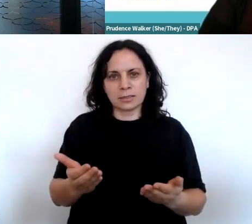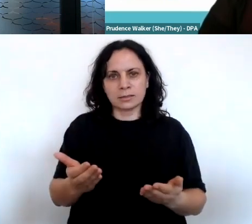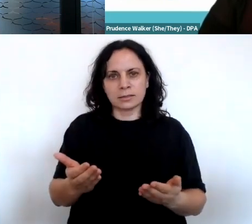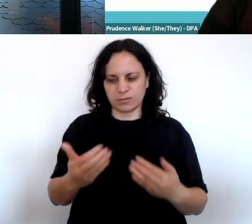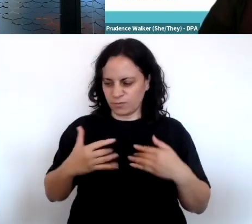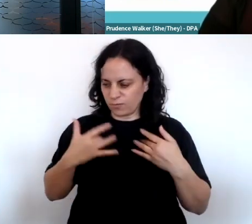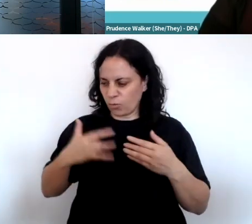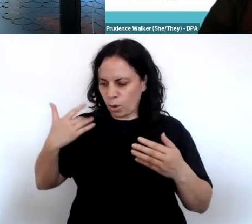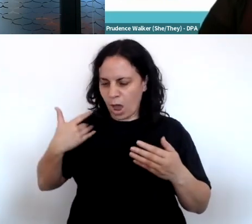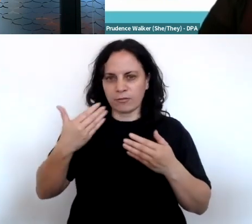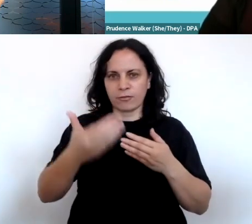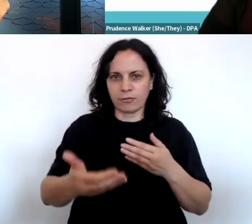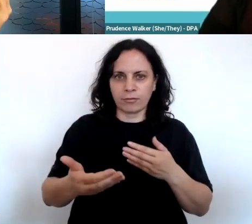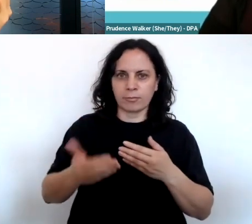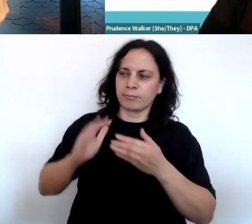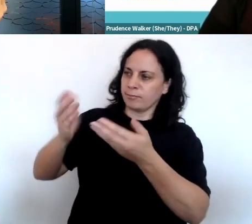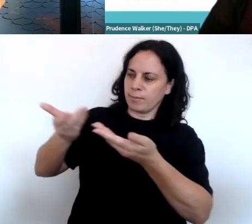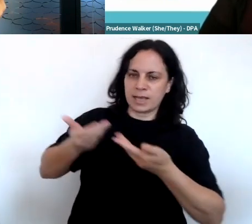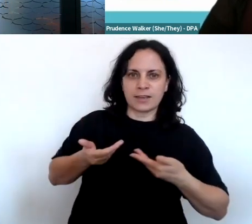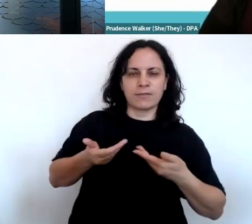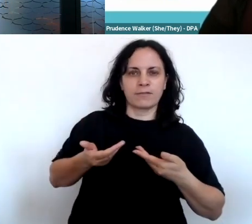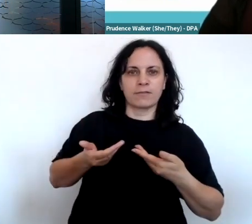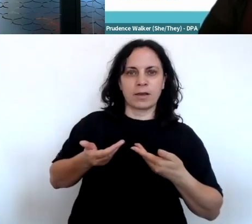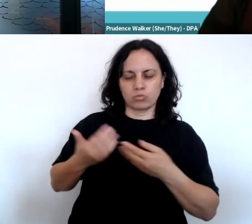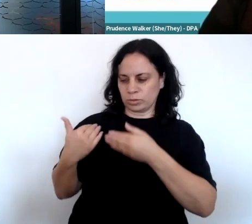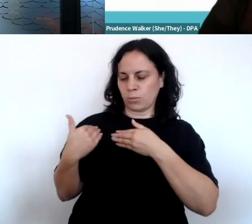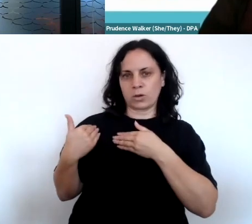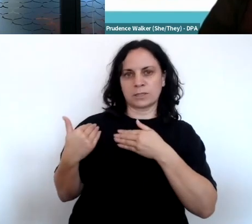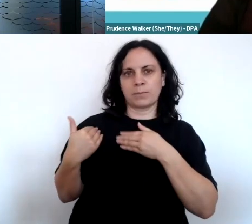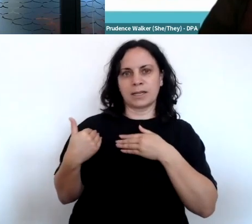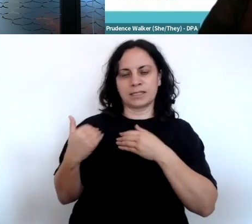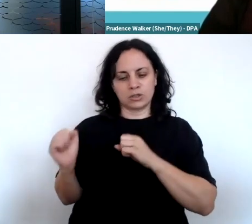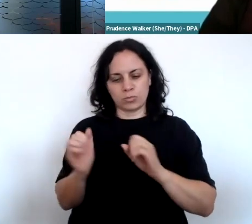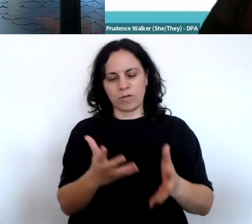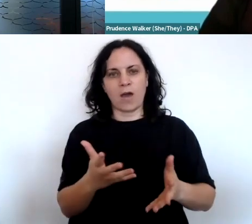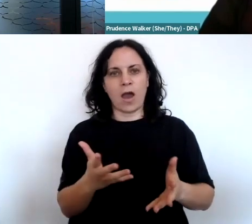for providing those operational supports, but also strengthening the role